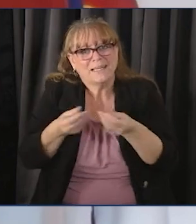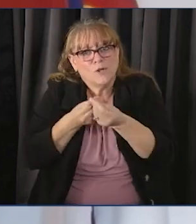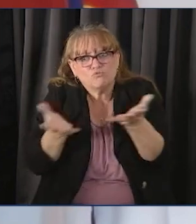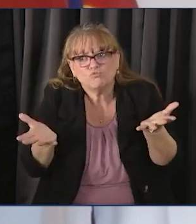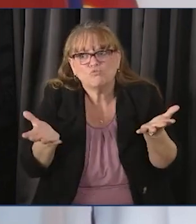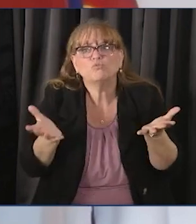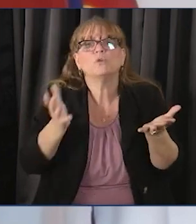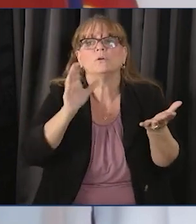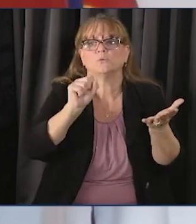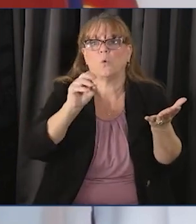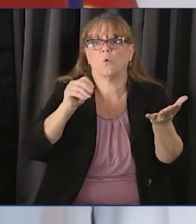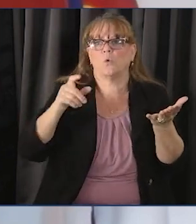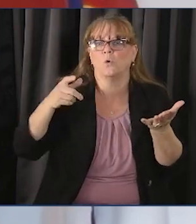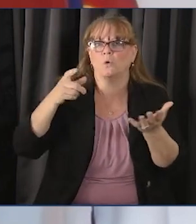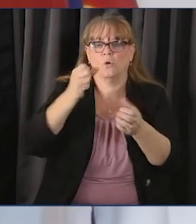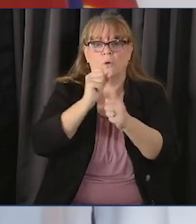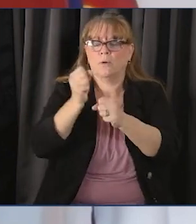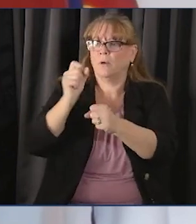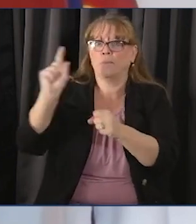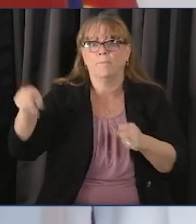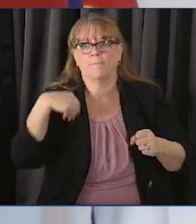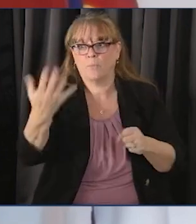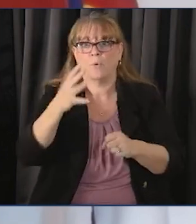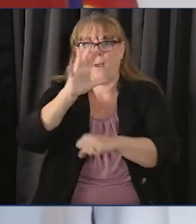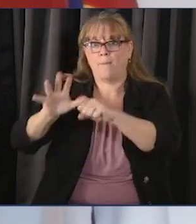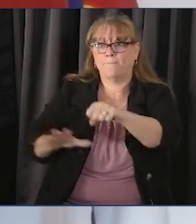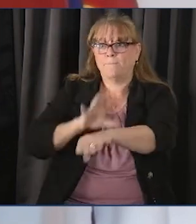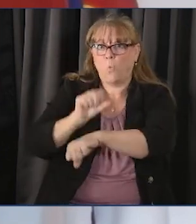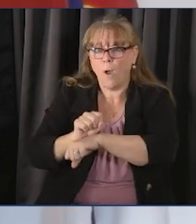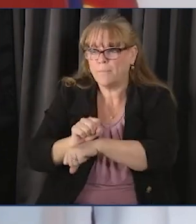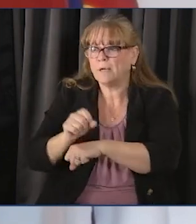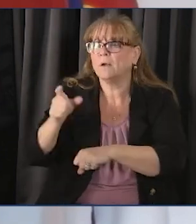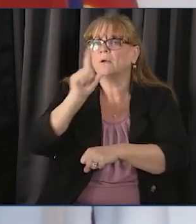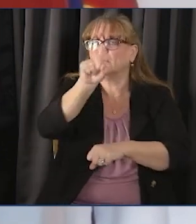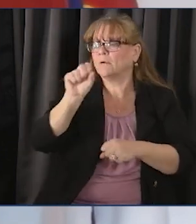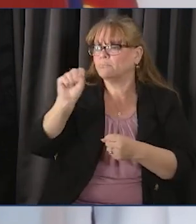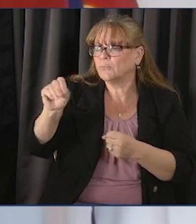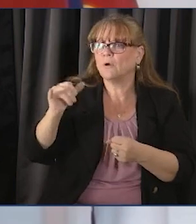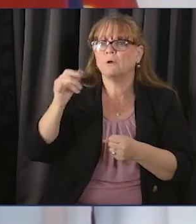There should be no credit card or payment information involved. And that's an important message to get out.